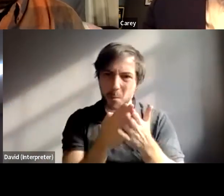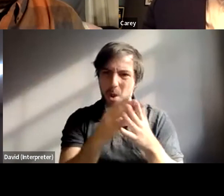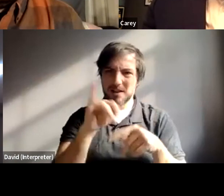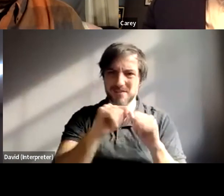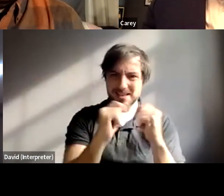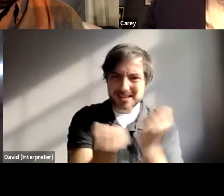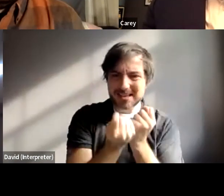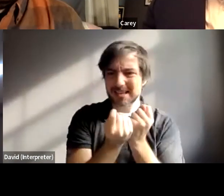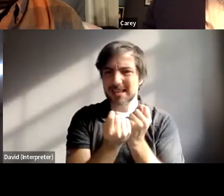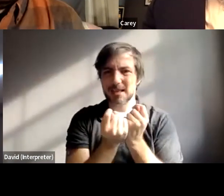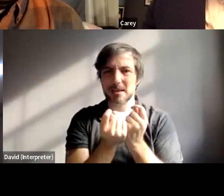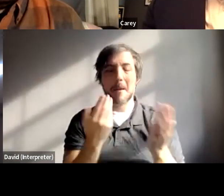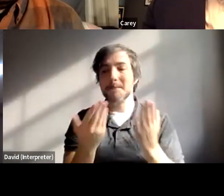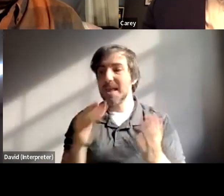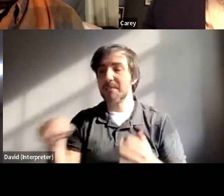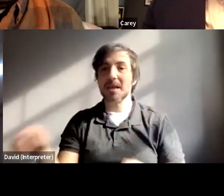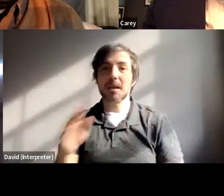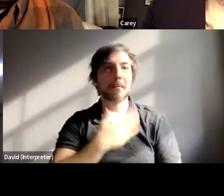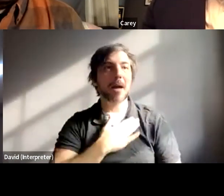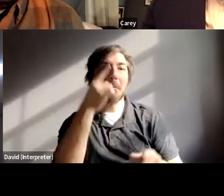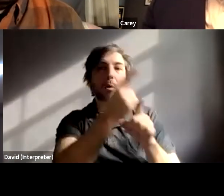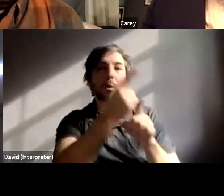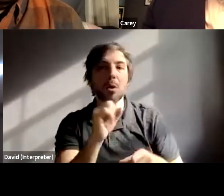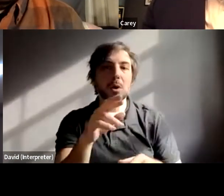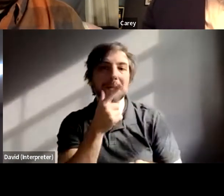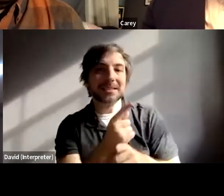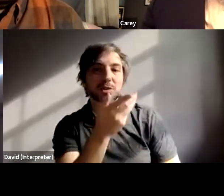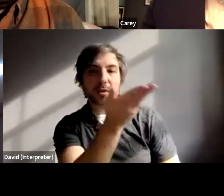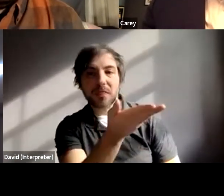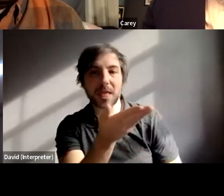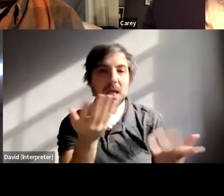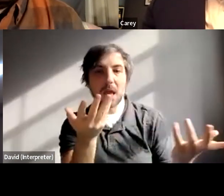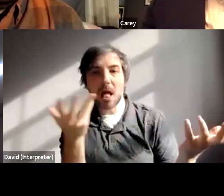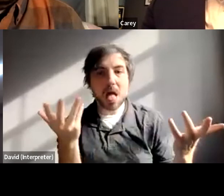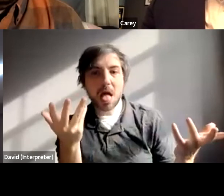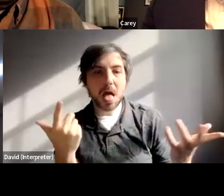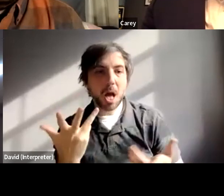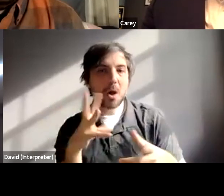, maybe their siblings are on, or is it important to have spaces like you have created for